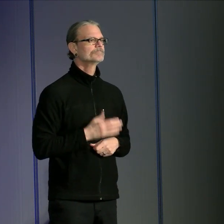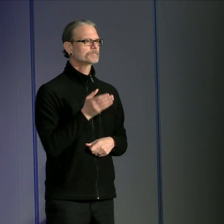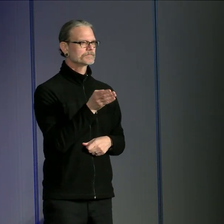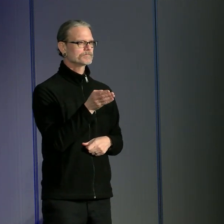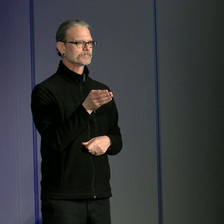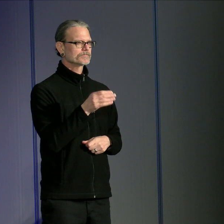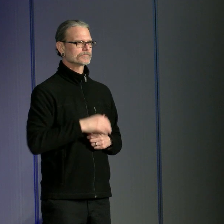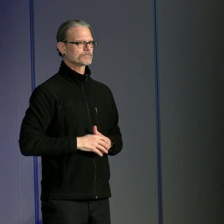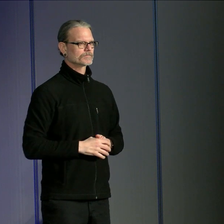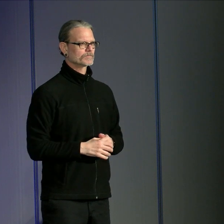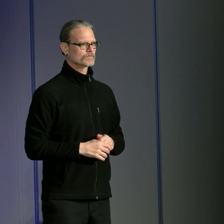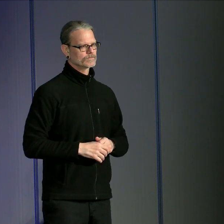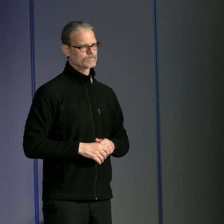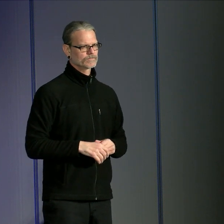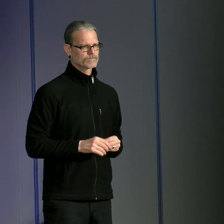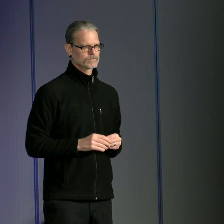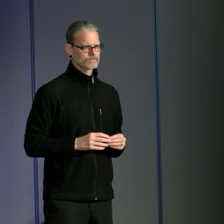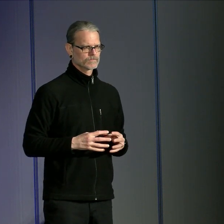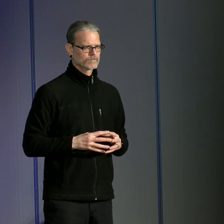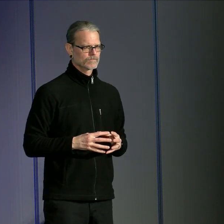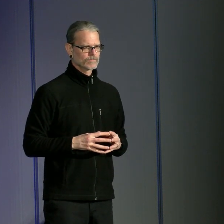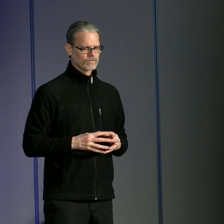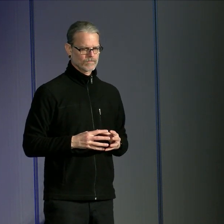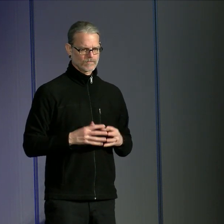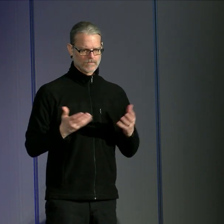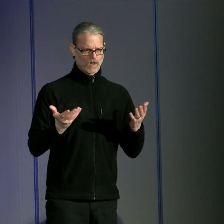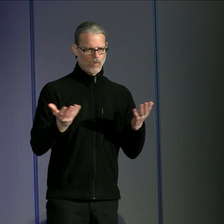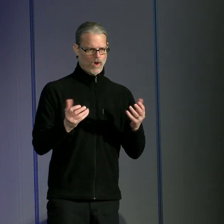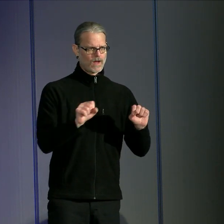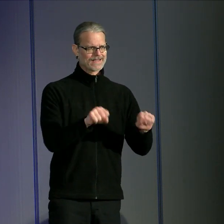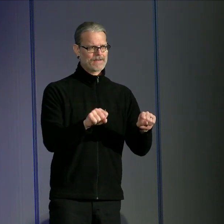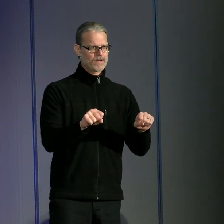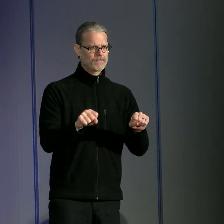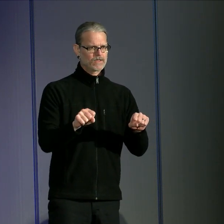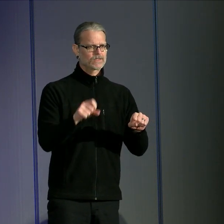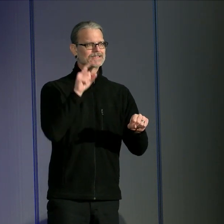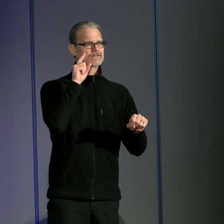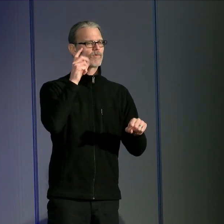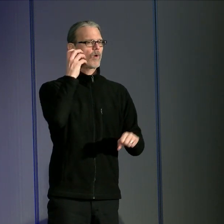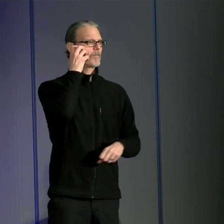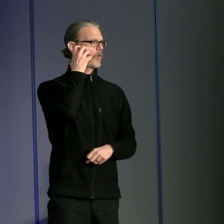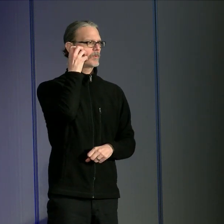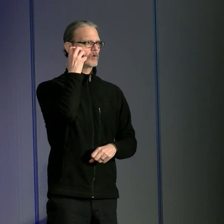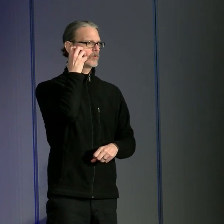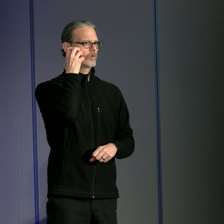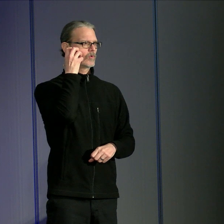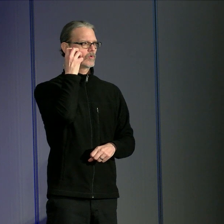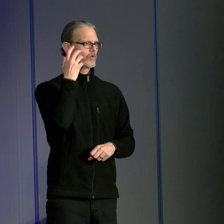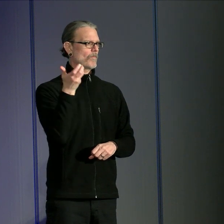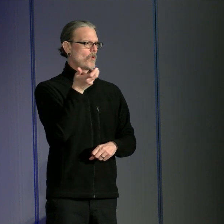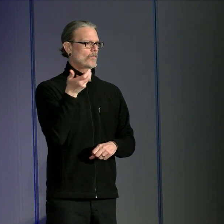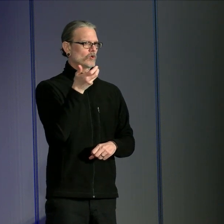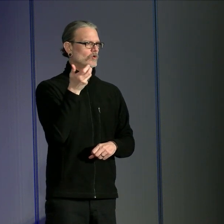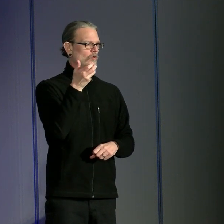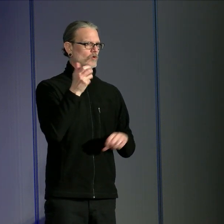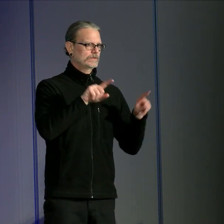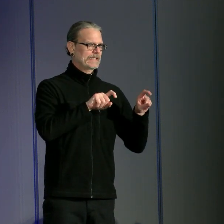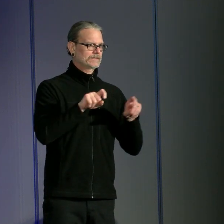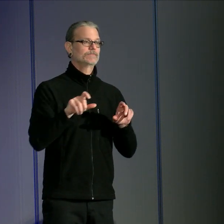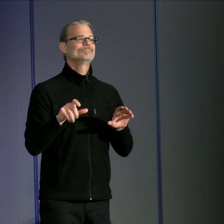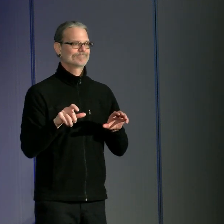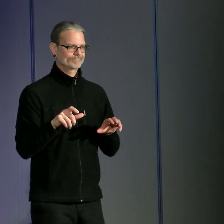[Away from mic] >> CHARLIE PIKE: So, we have a mobile tool